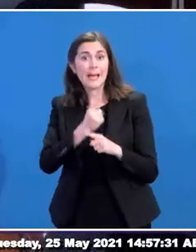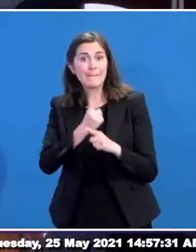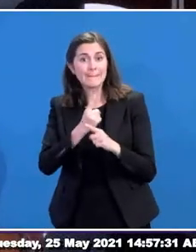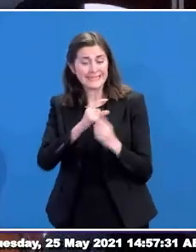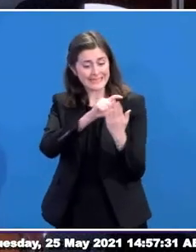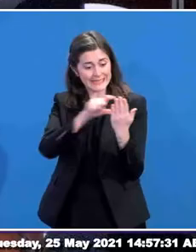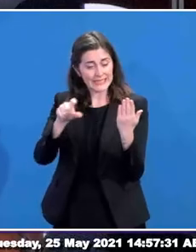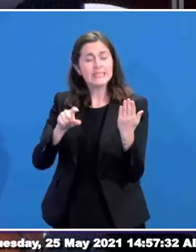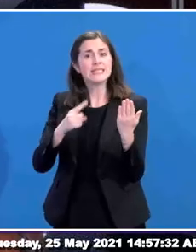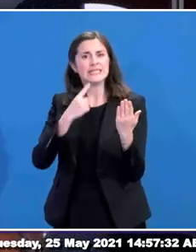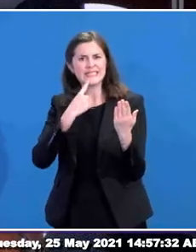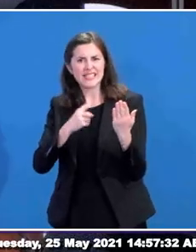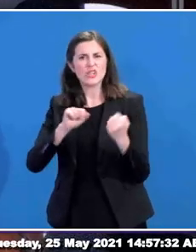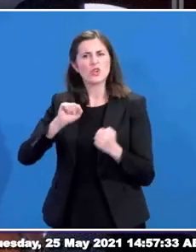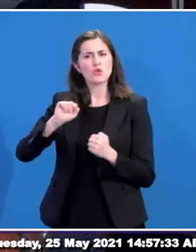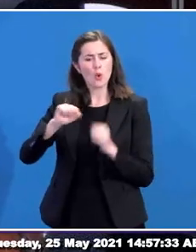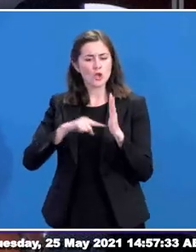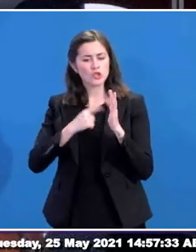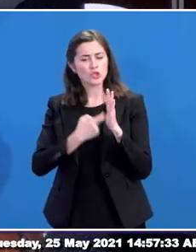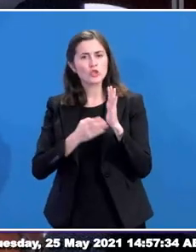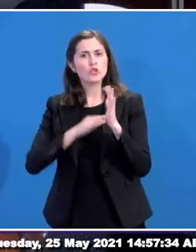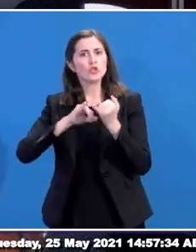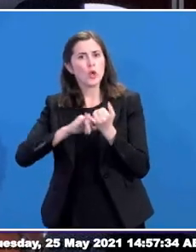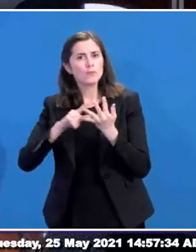terms of reference were and what you were asked to investigate.